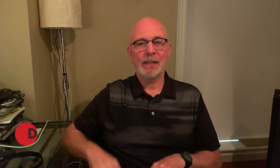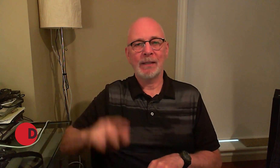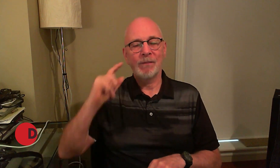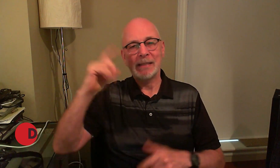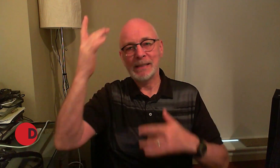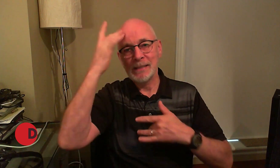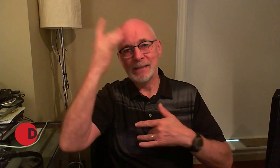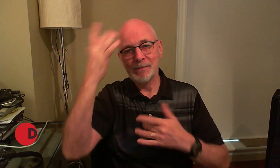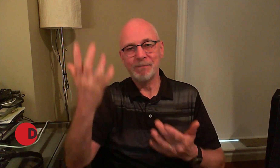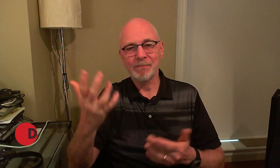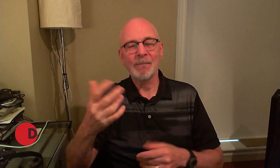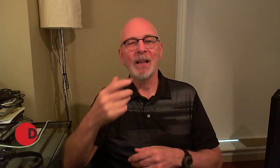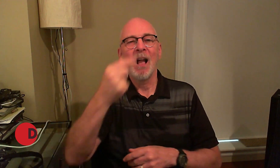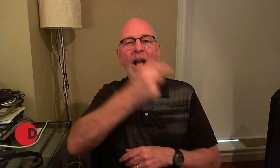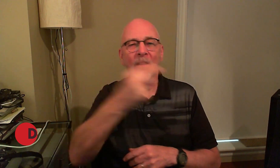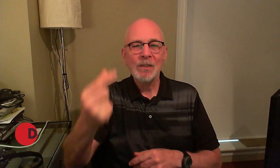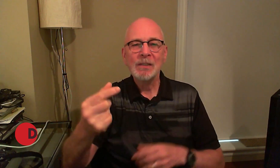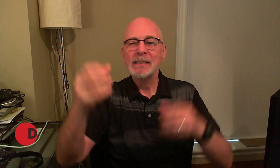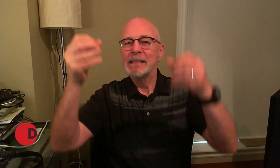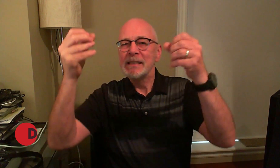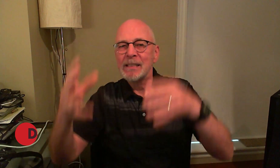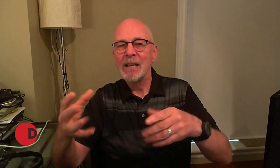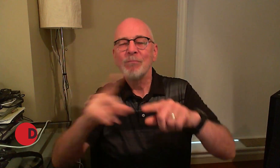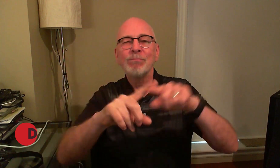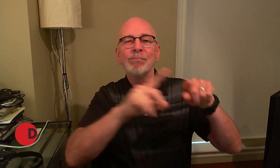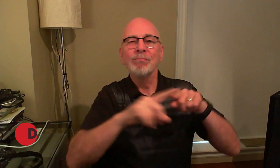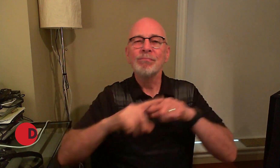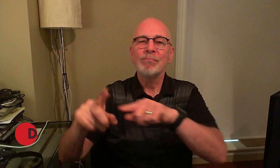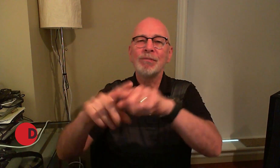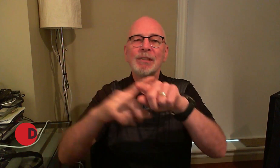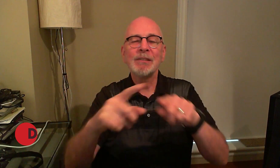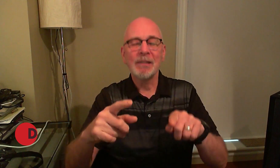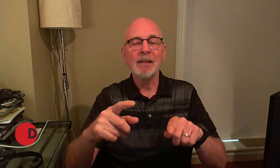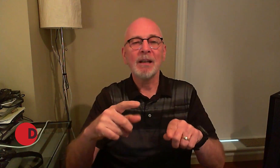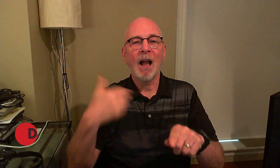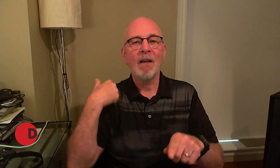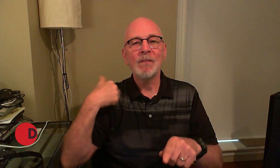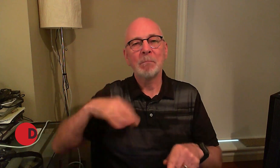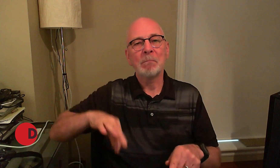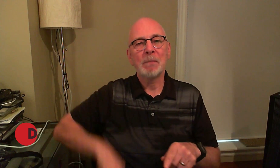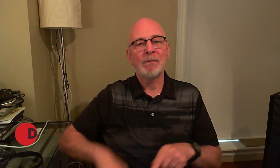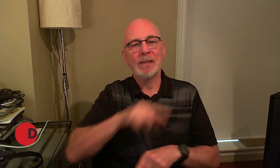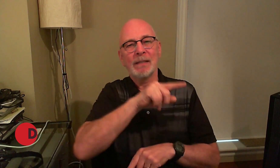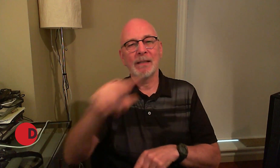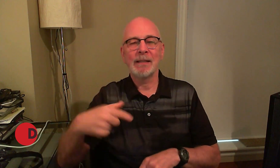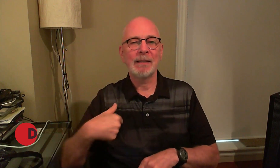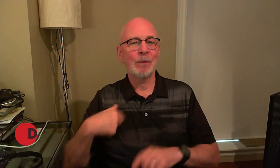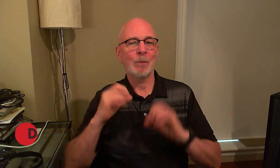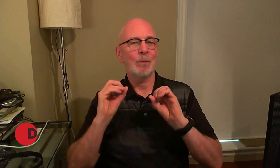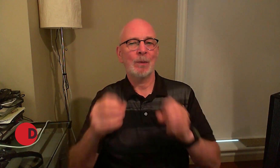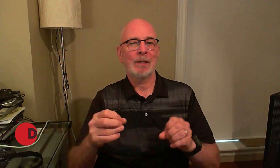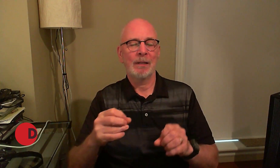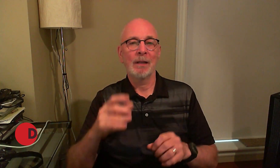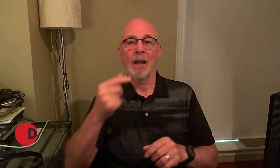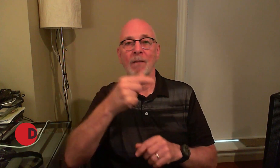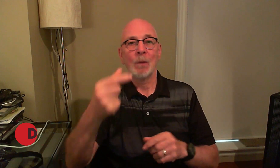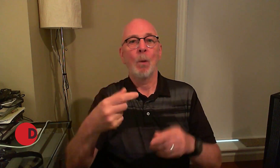stay home up to 10 days. In my work, I do not get any benefits if I get sick.